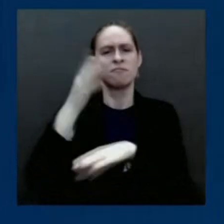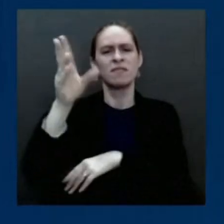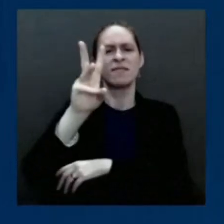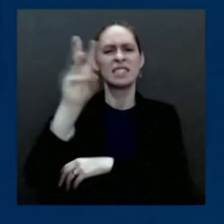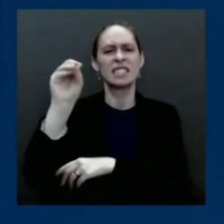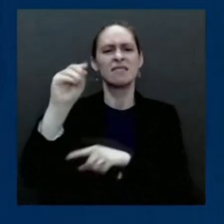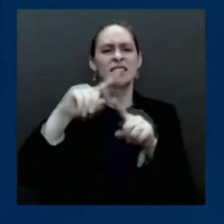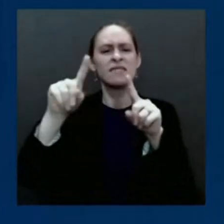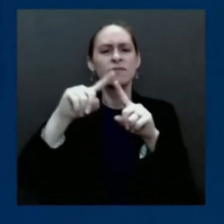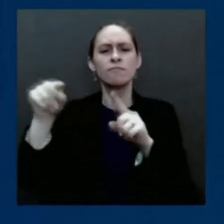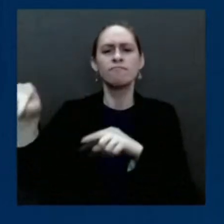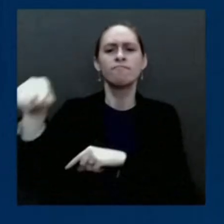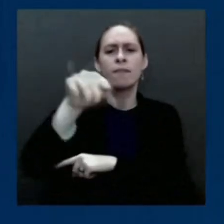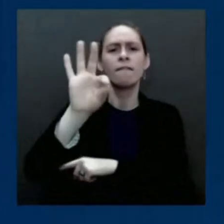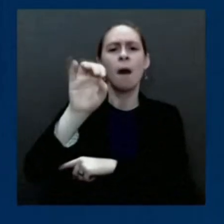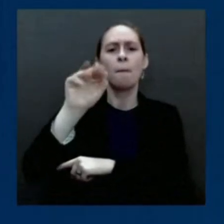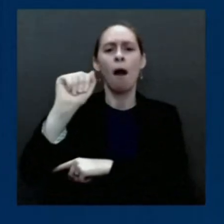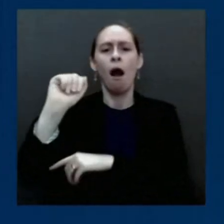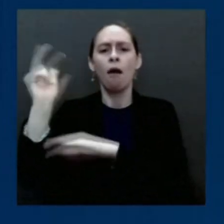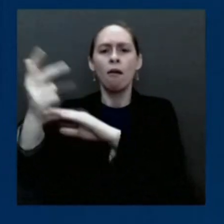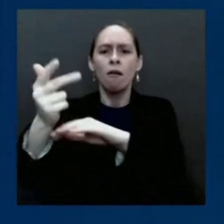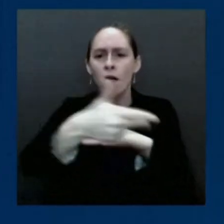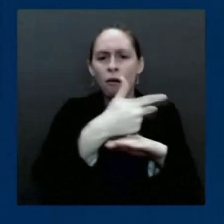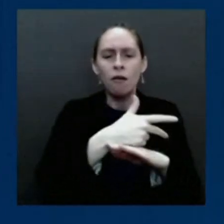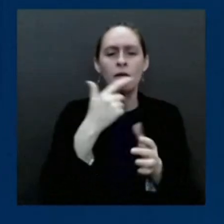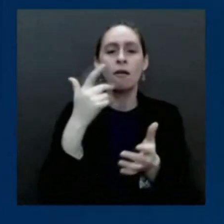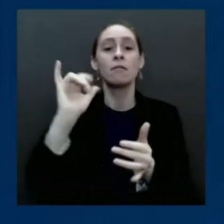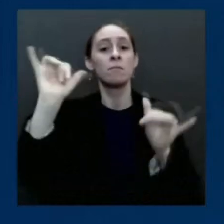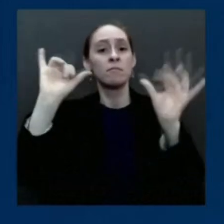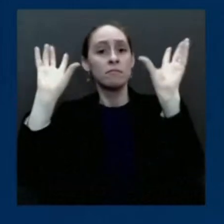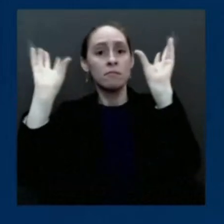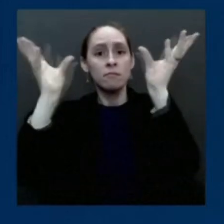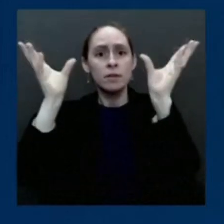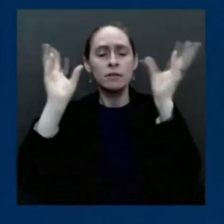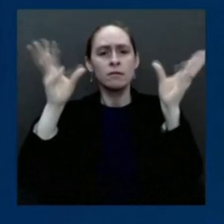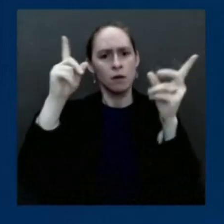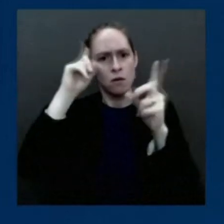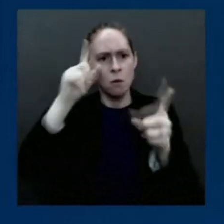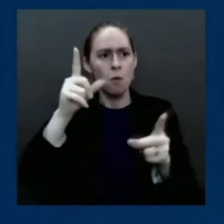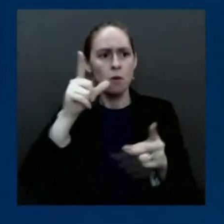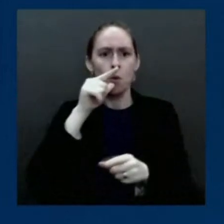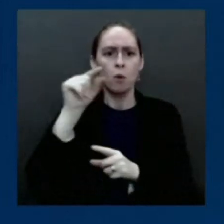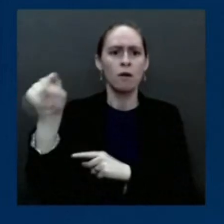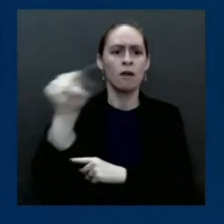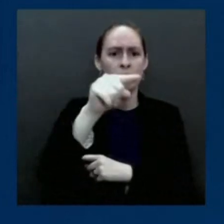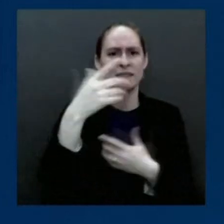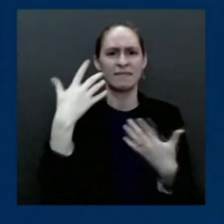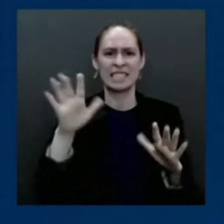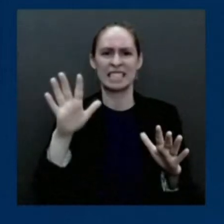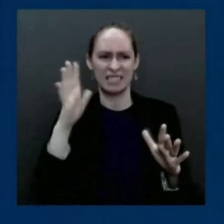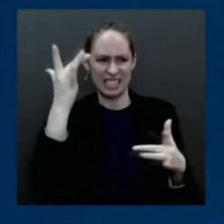EXAMPLE IN NEW YORK 60 FEMA MEDICAL PERSONNEL TO HELP TRANSPORT PATIENTS TO HOSPITALS